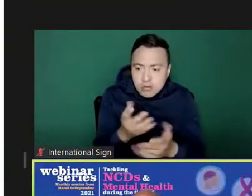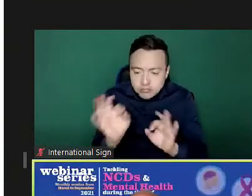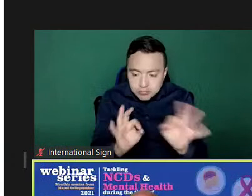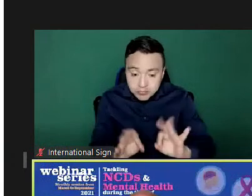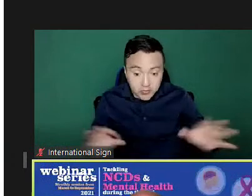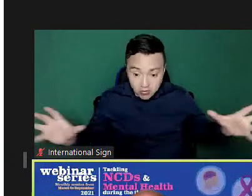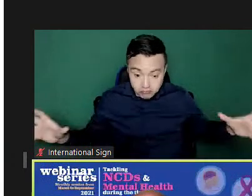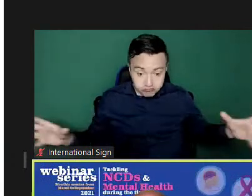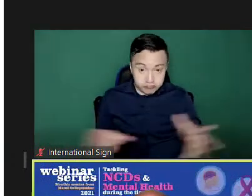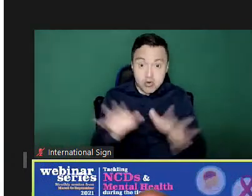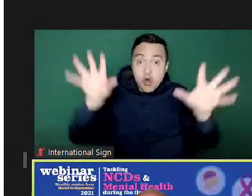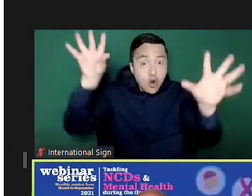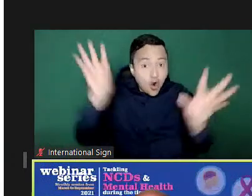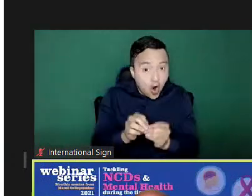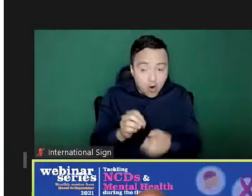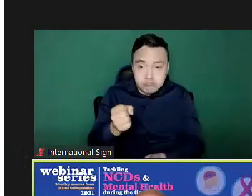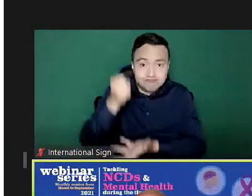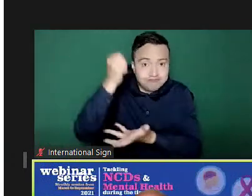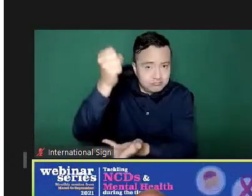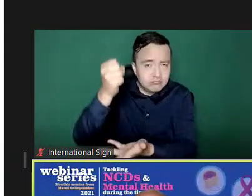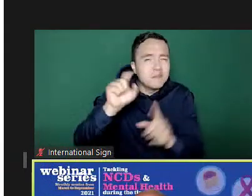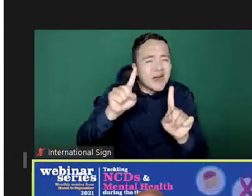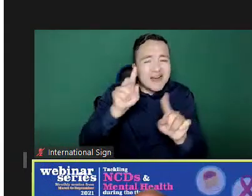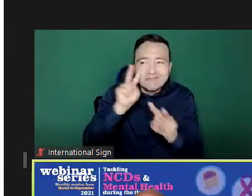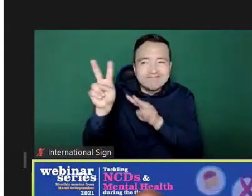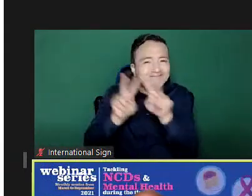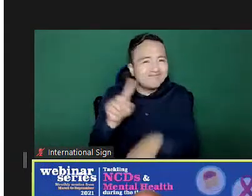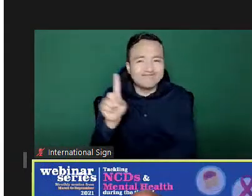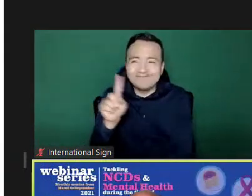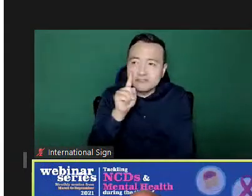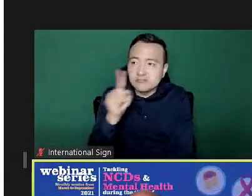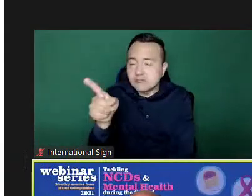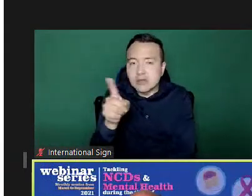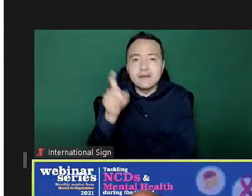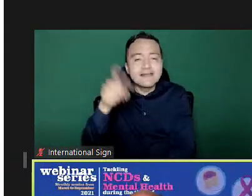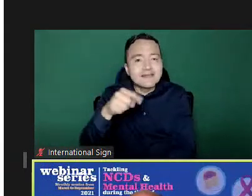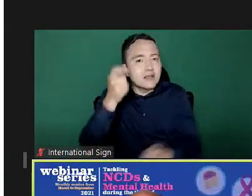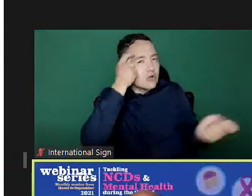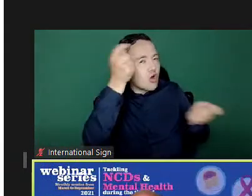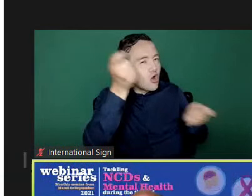There must be strategic purchasing and payment mechanisms which align for national health objectives for